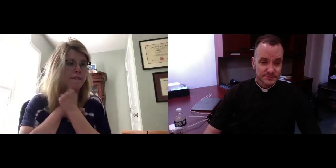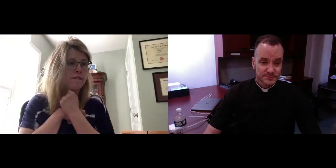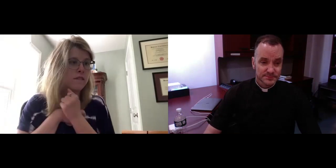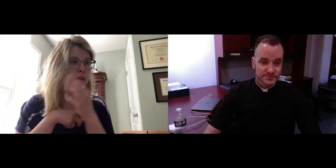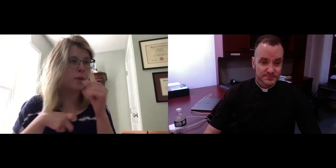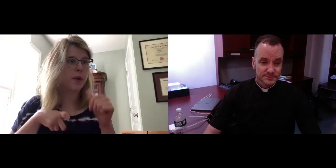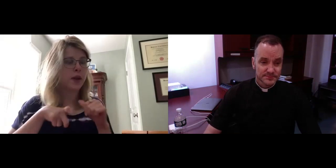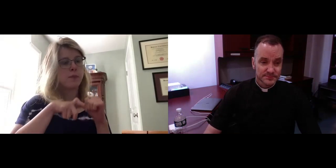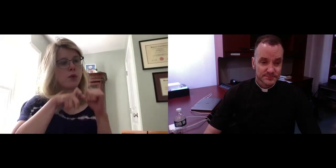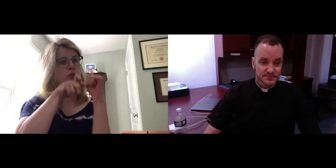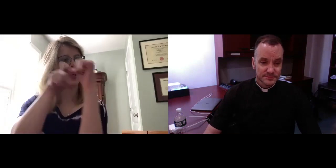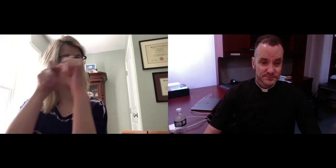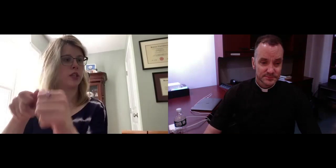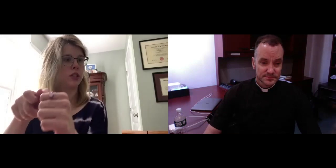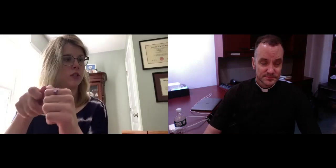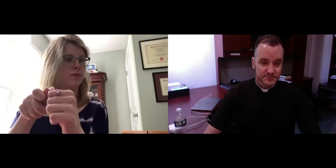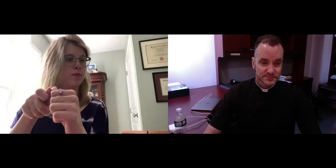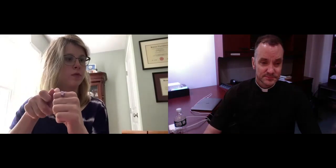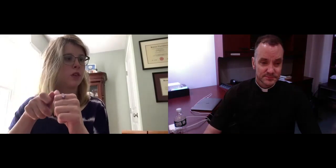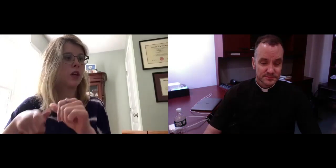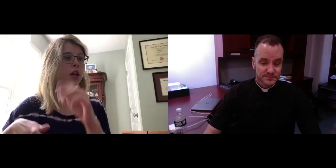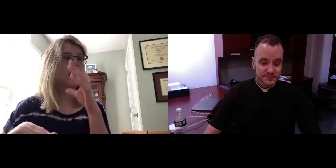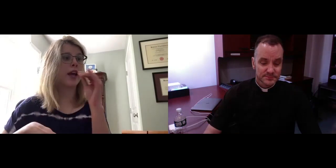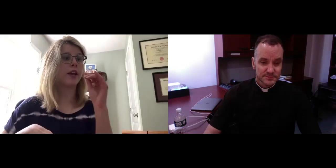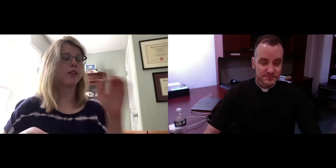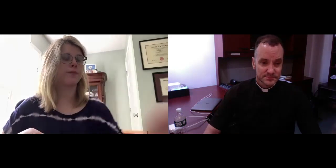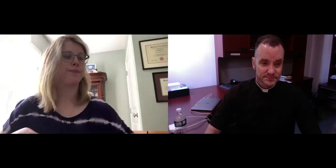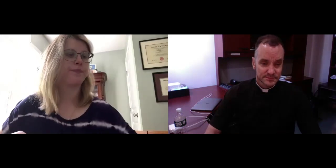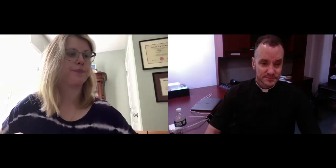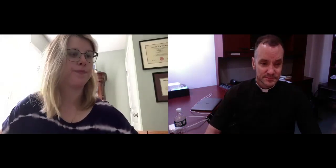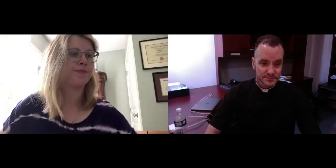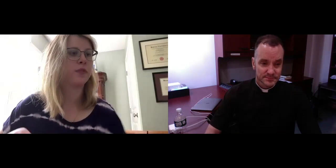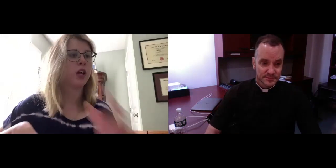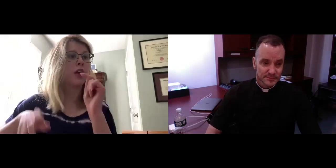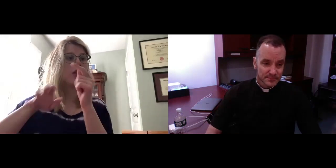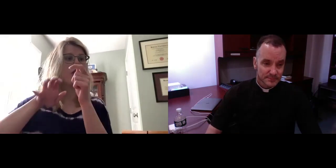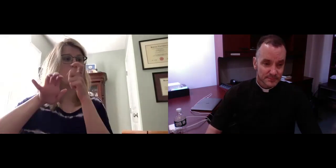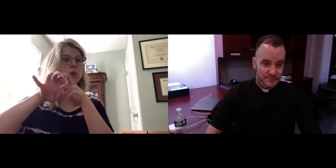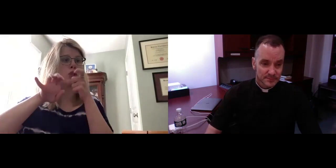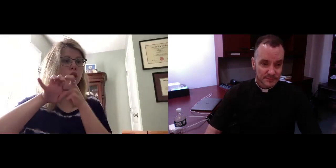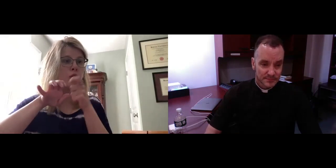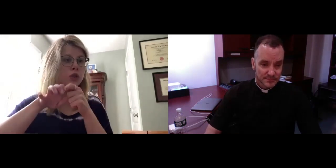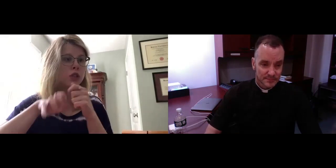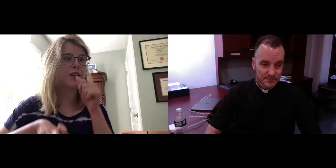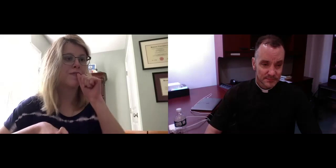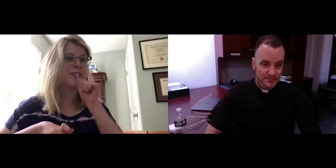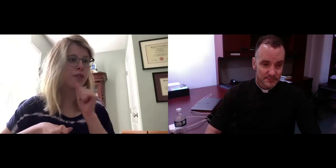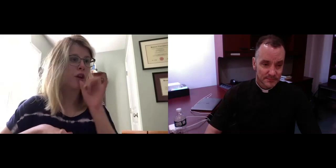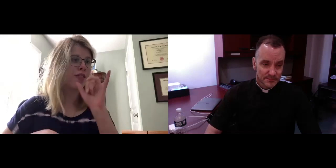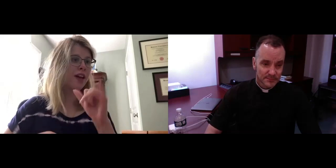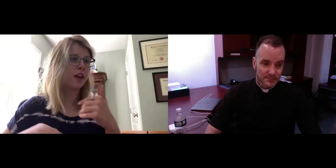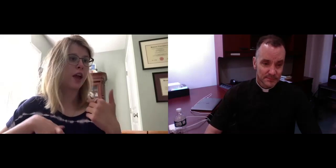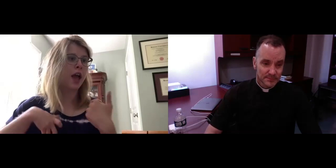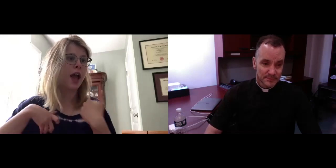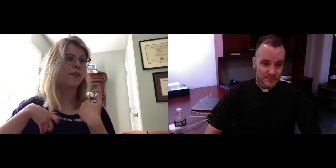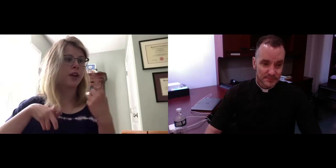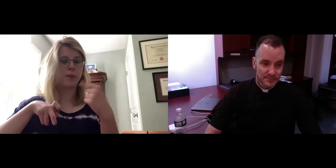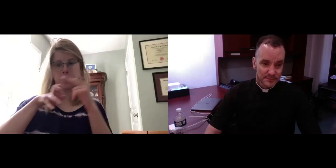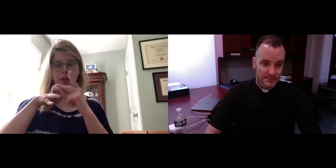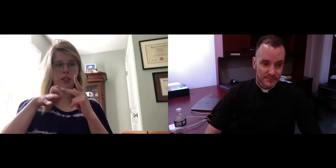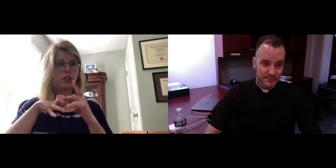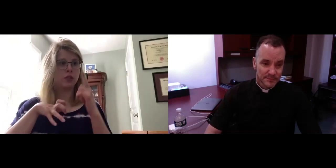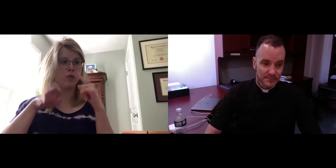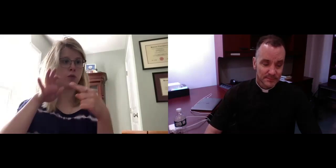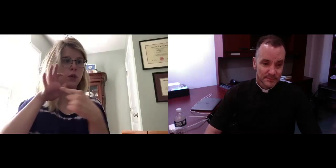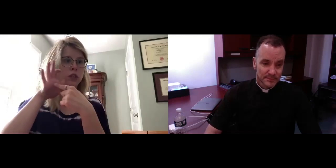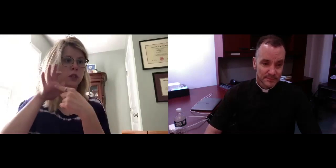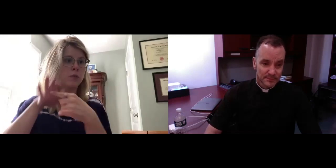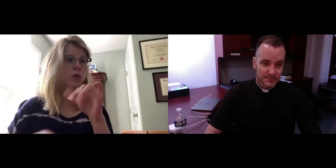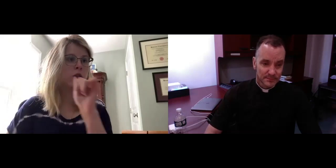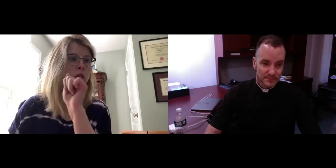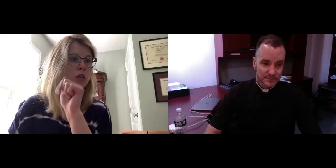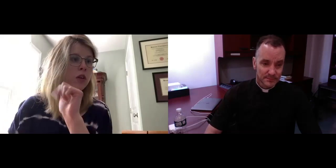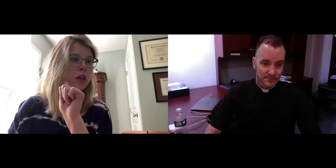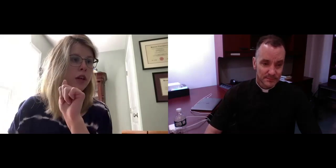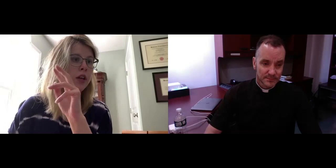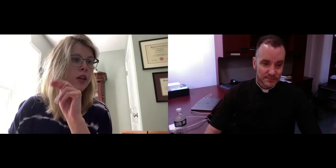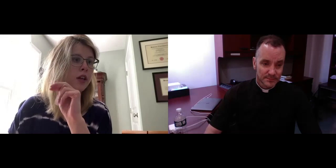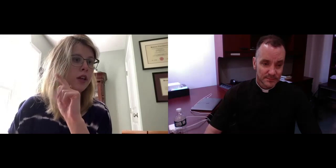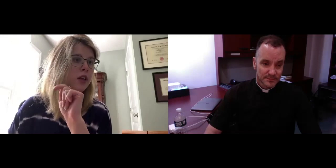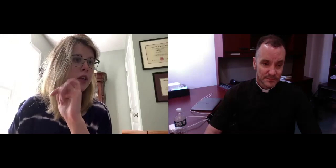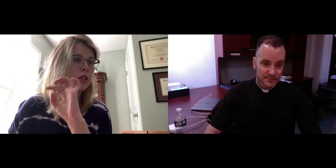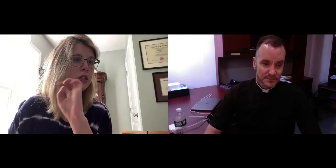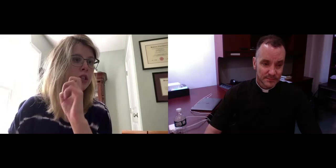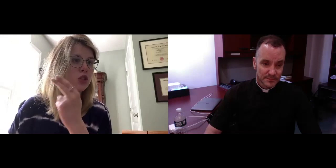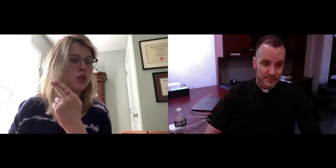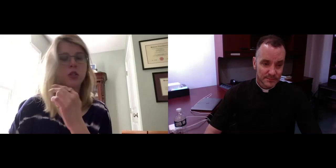patience, love, endurance, persecutions, and sufferings, such has happened to me in